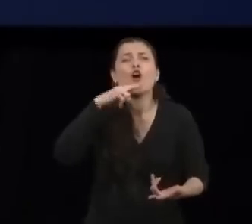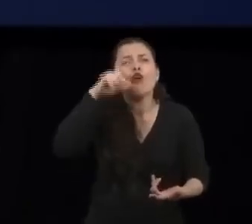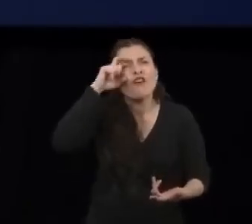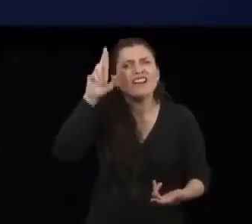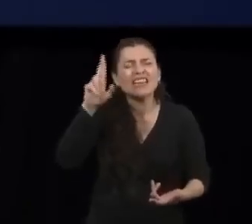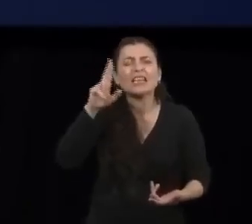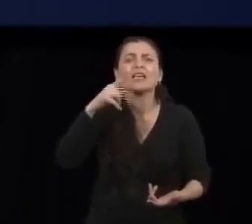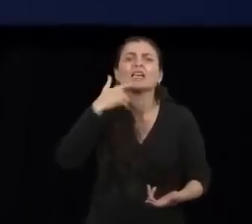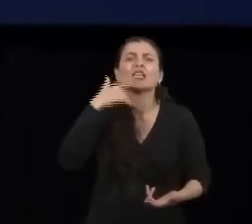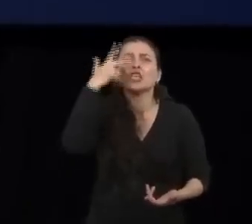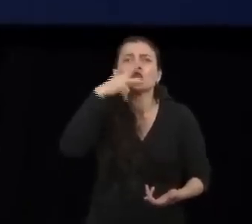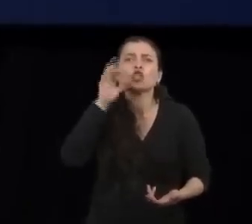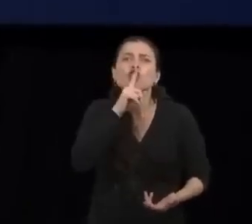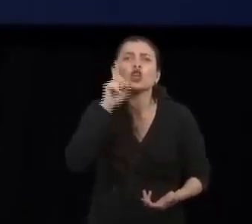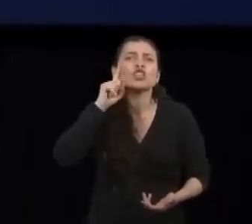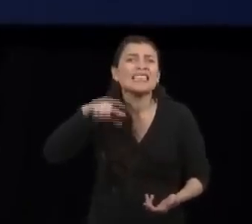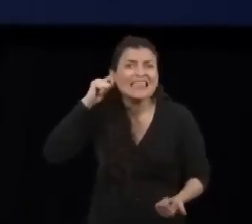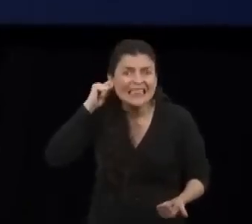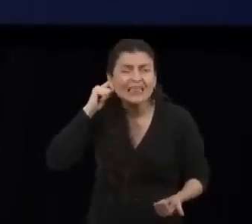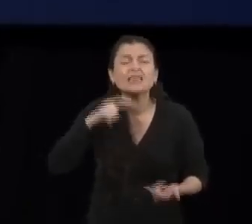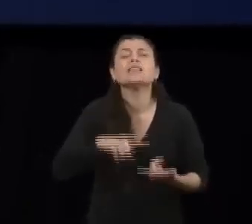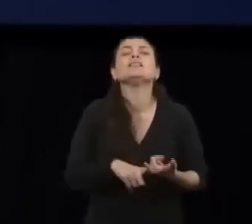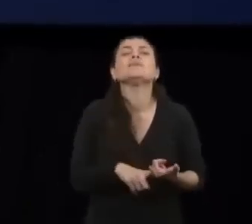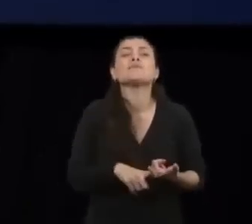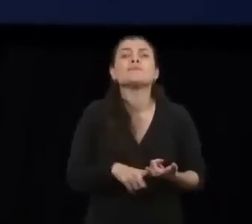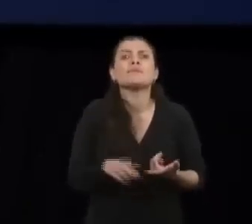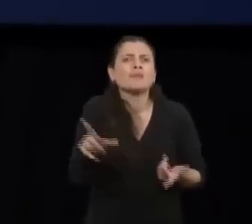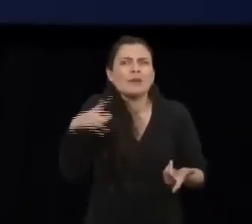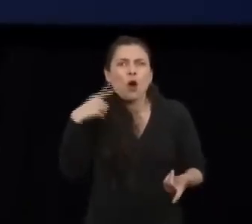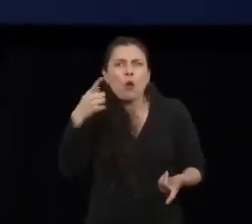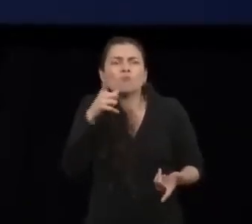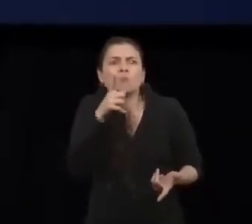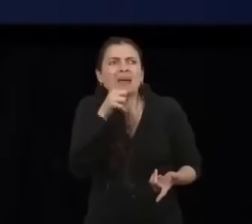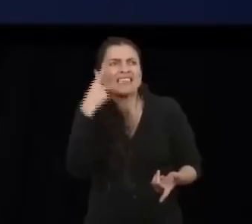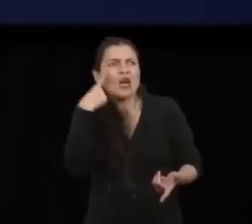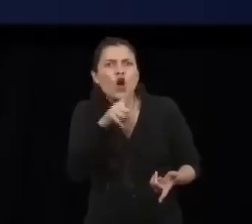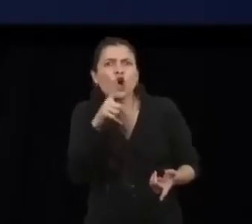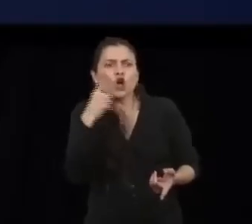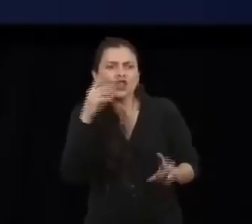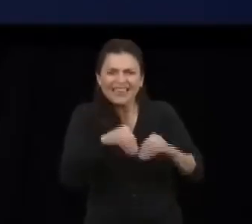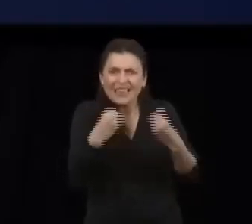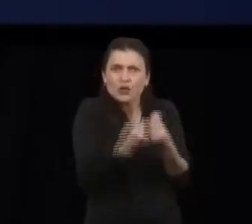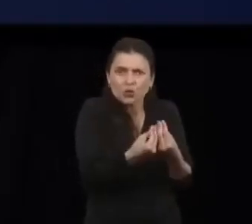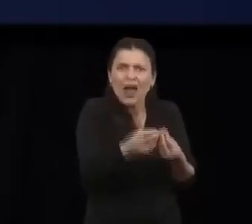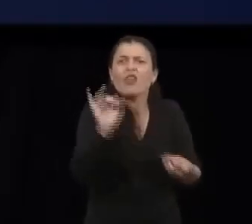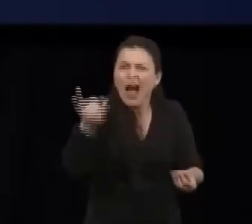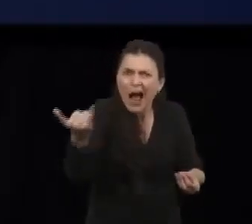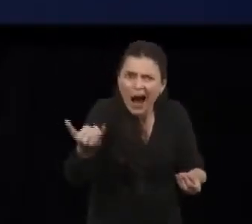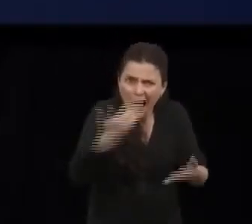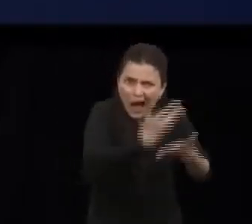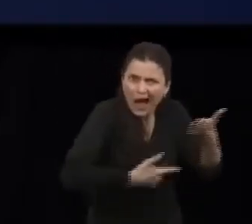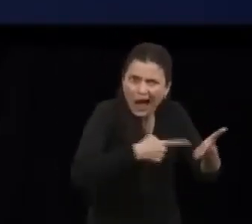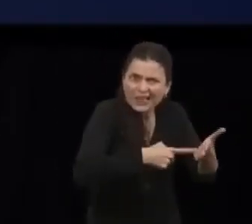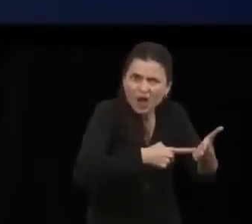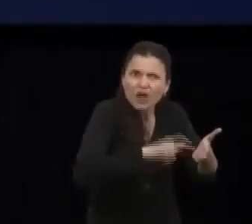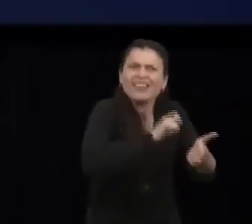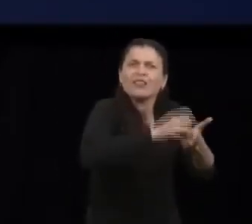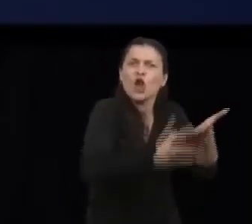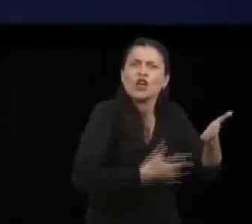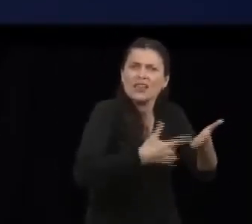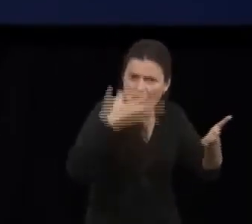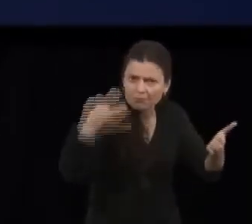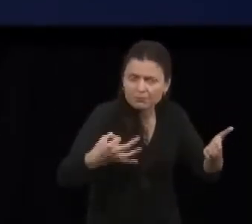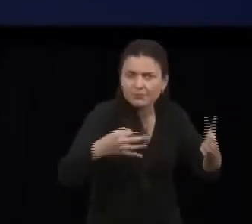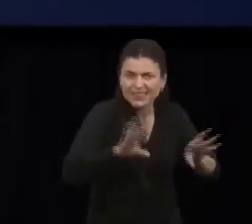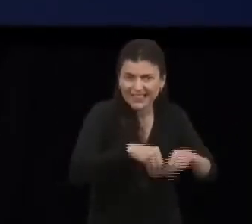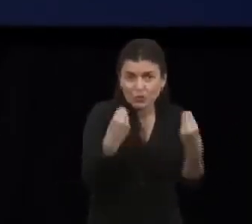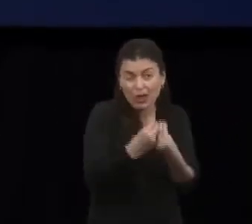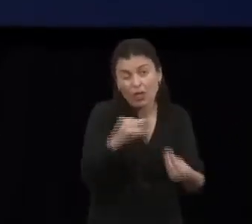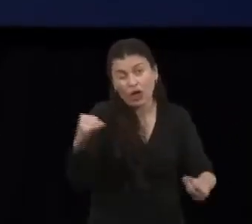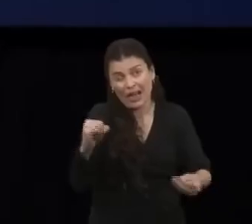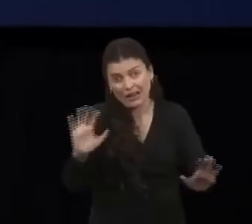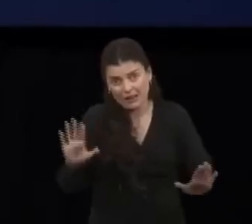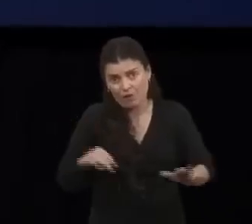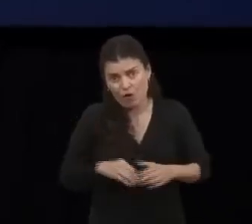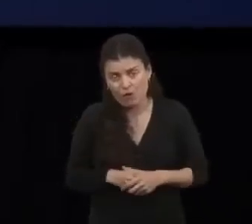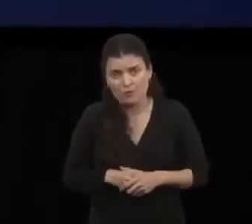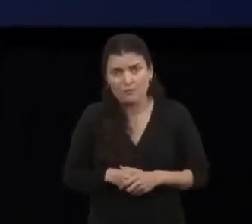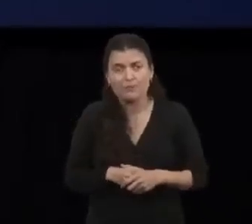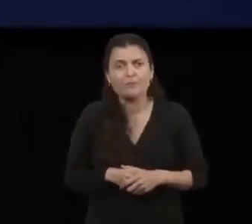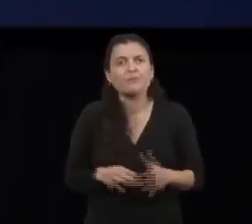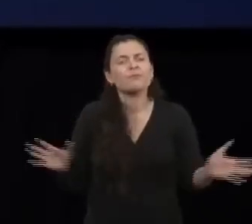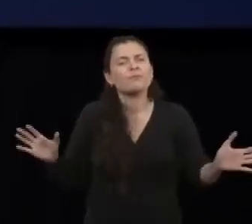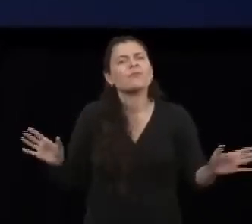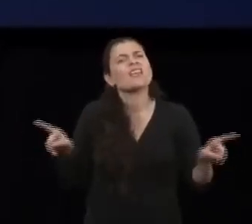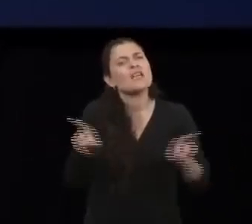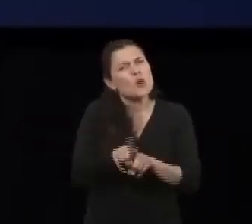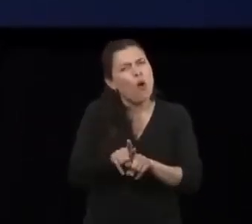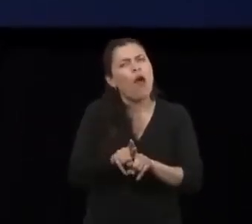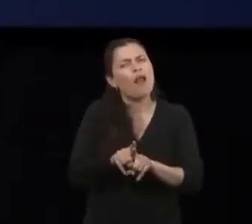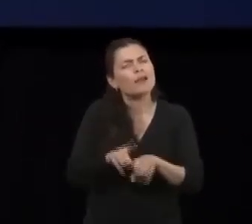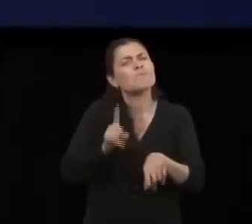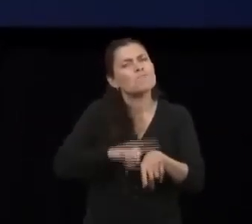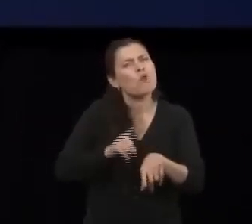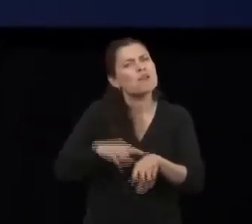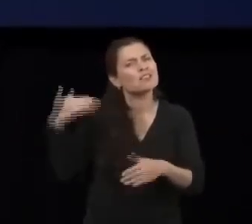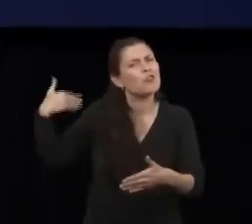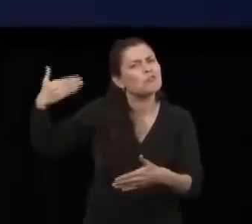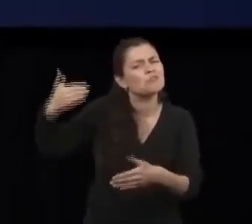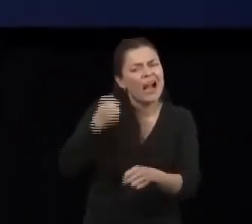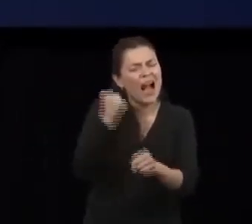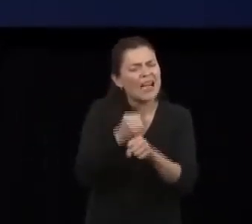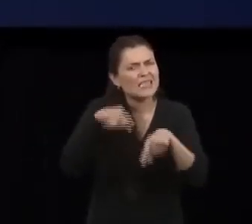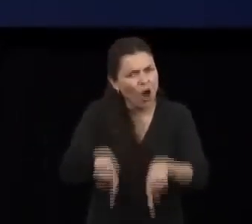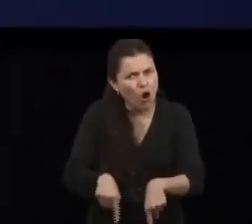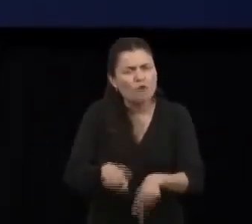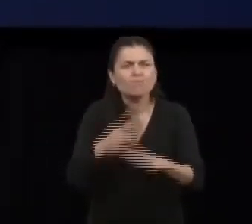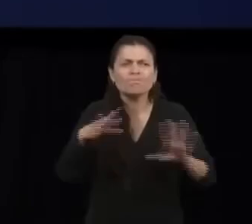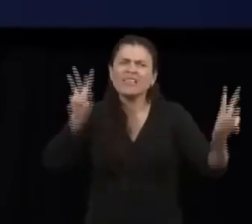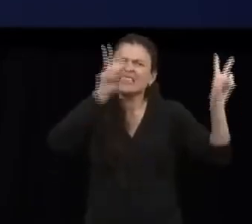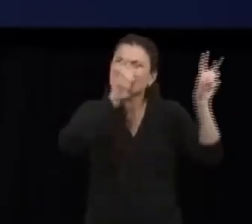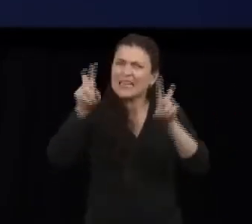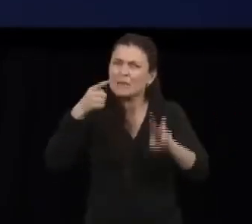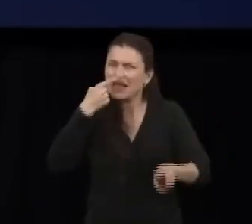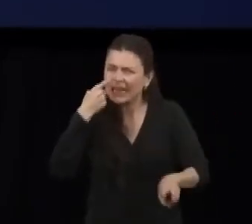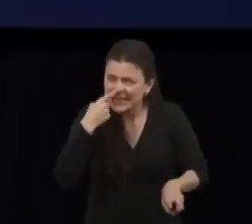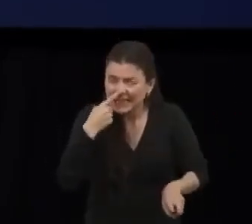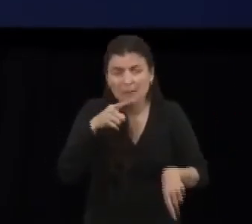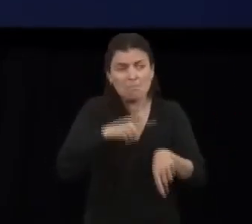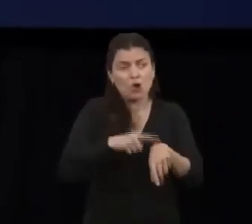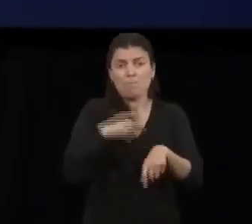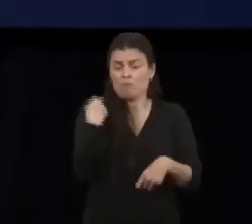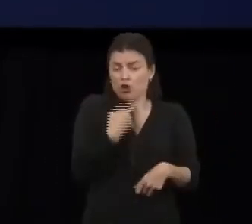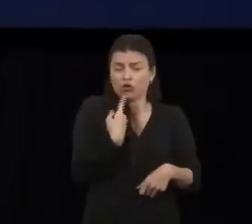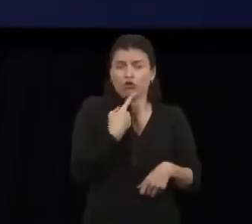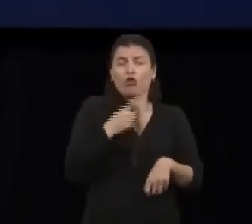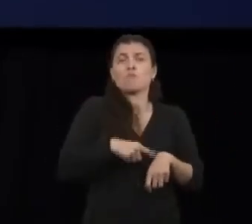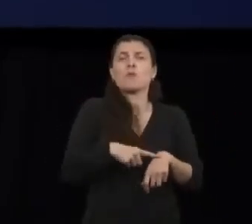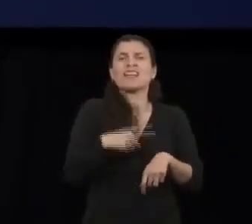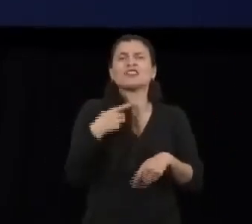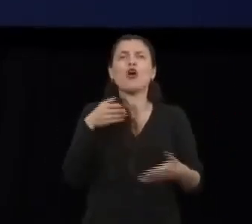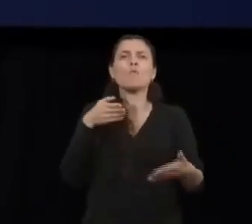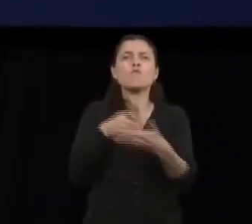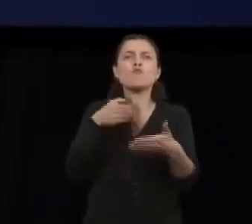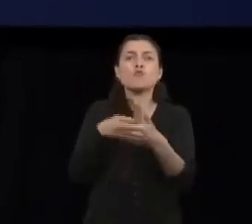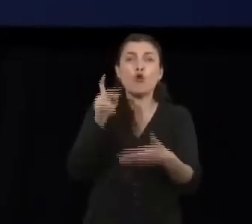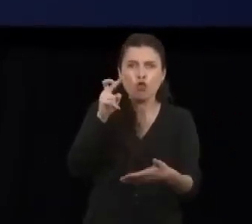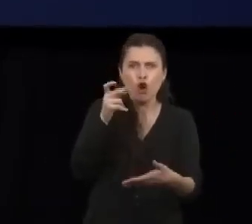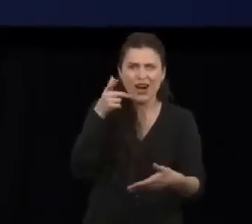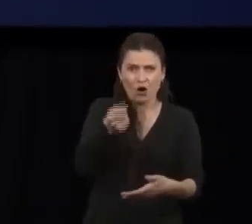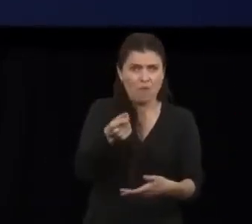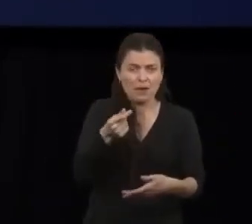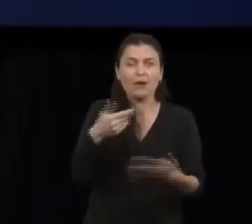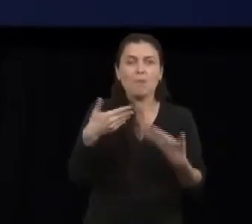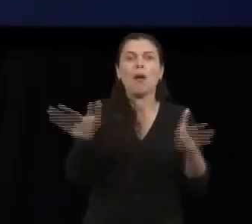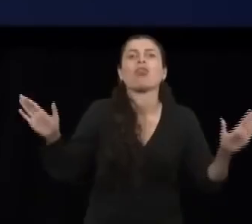of a